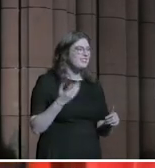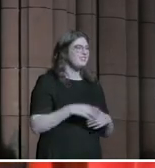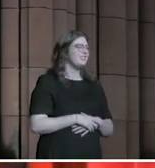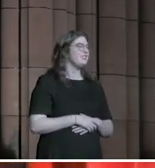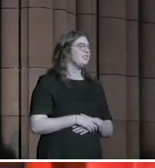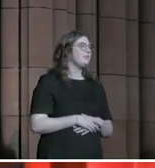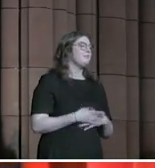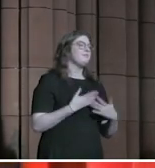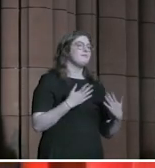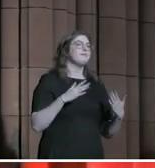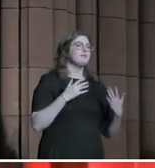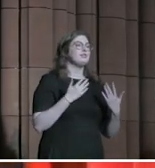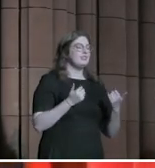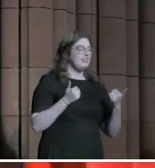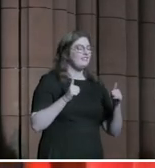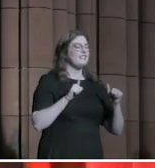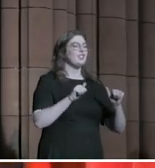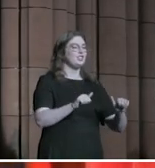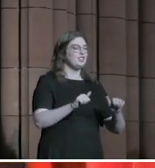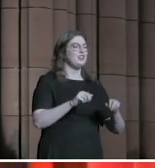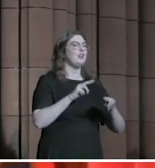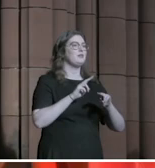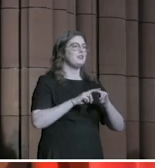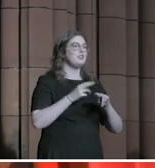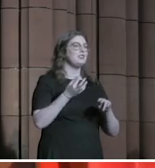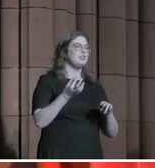But eventually he advised me to try and earn a living from the neck up.